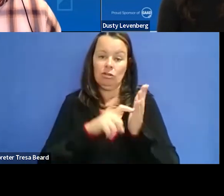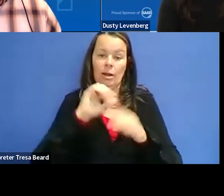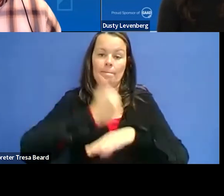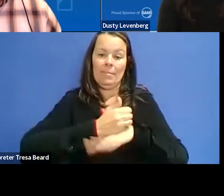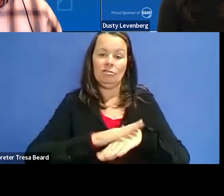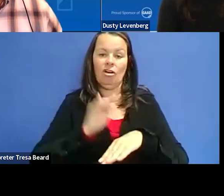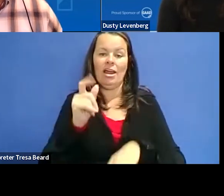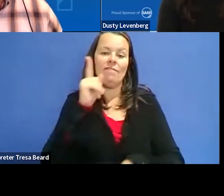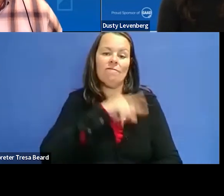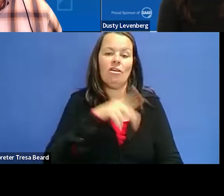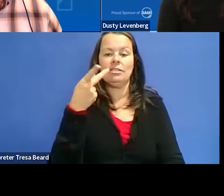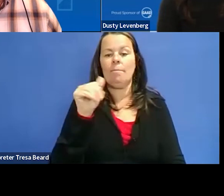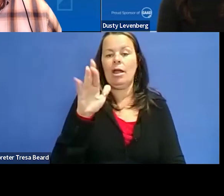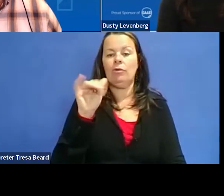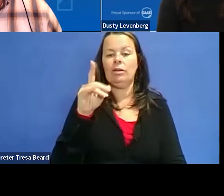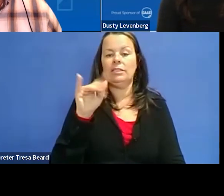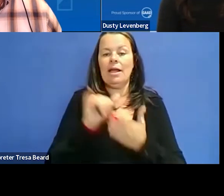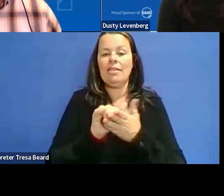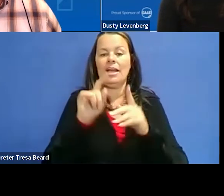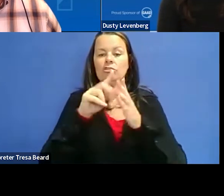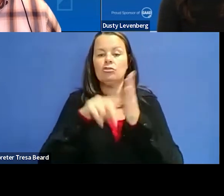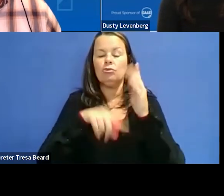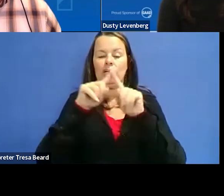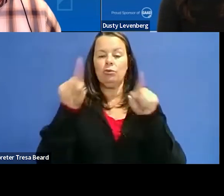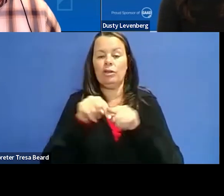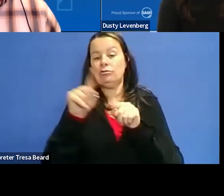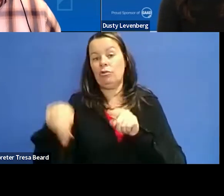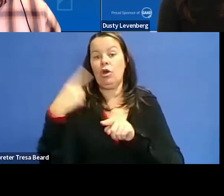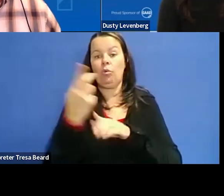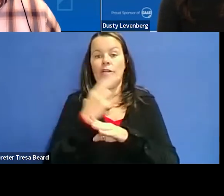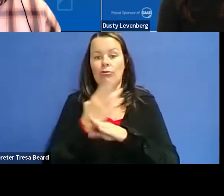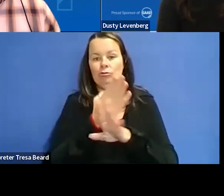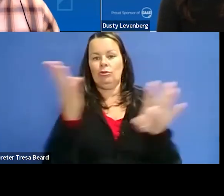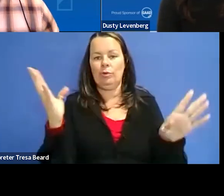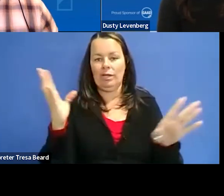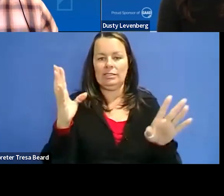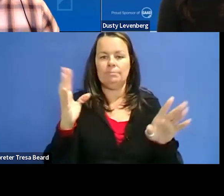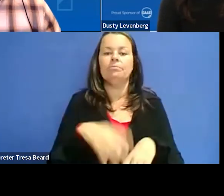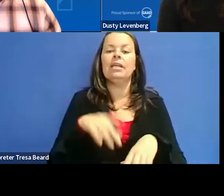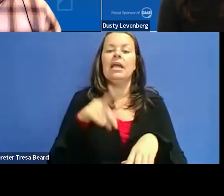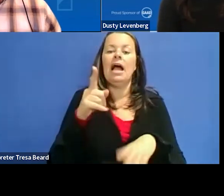Just believed to be. I'd like to see fact-based evidence that screen readers are the most common AT